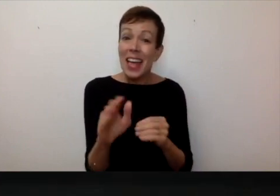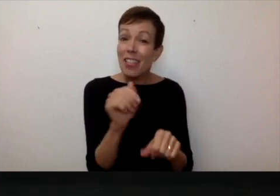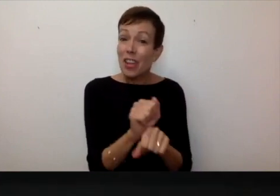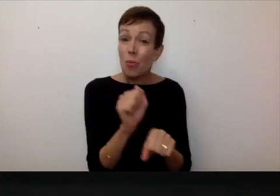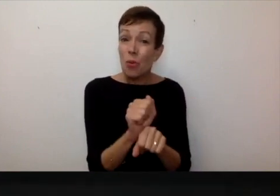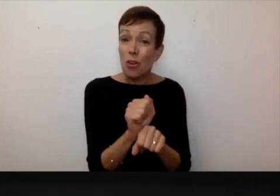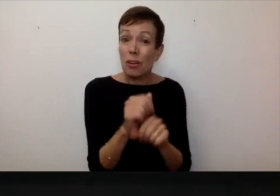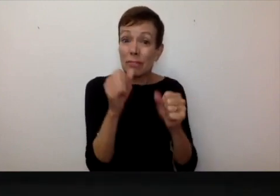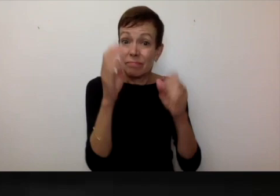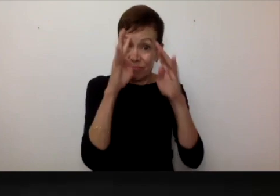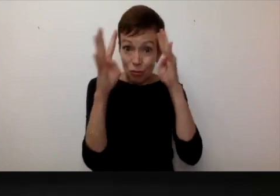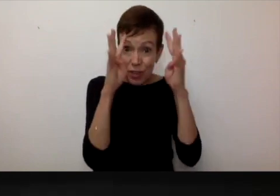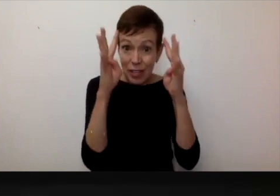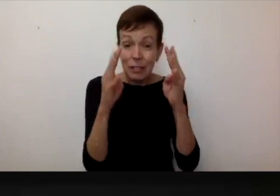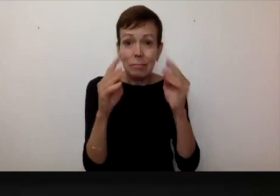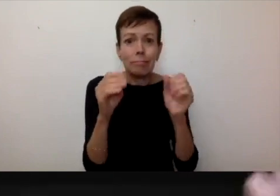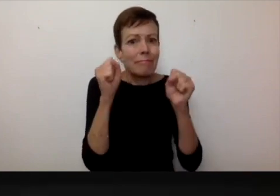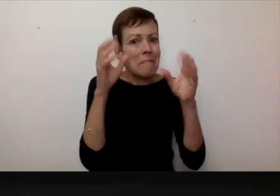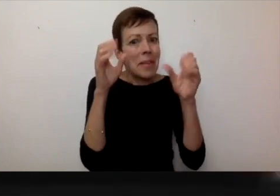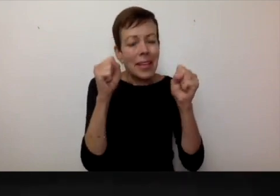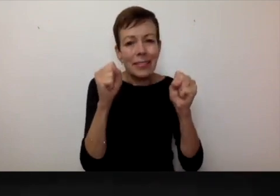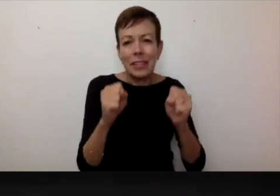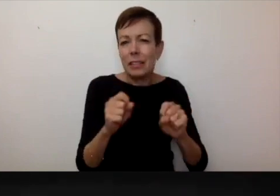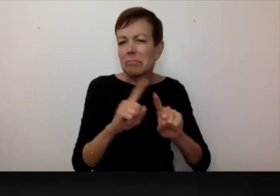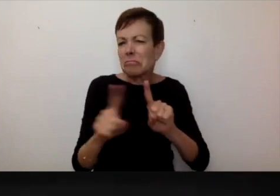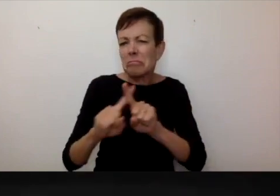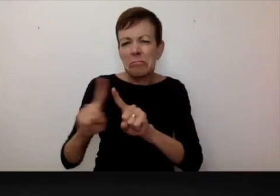disciplines specific disciplines new collaborations